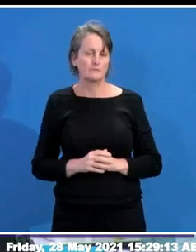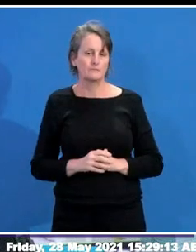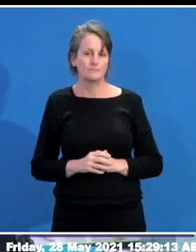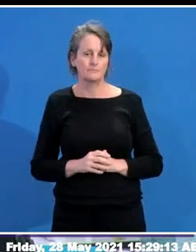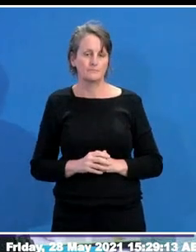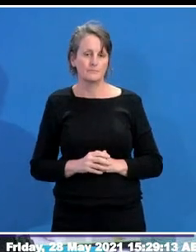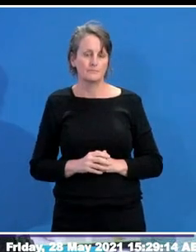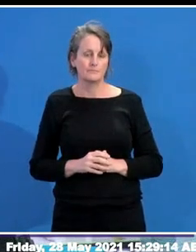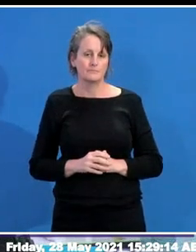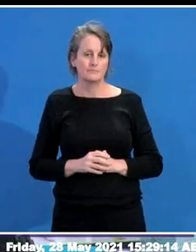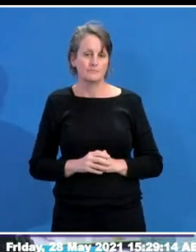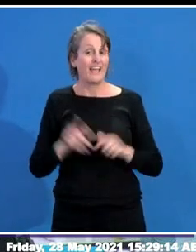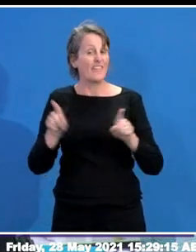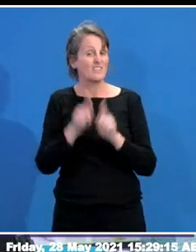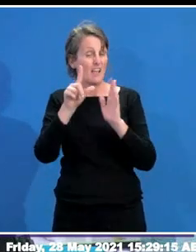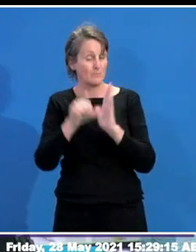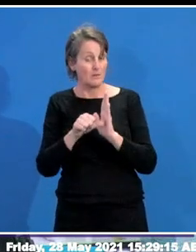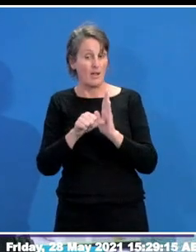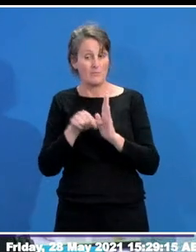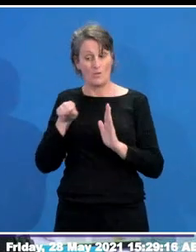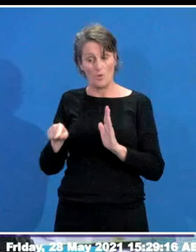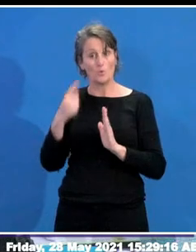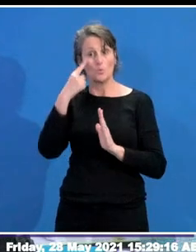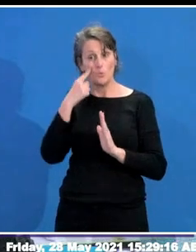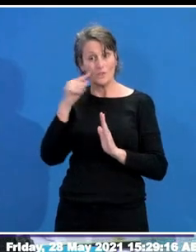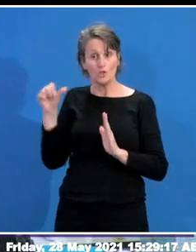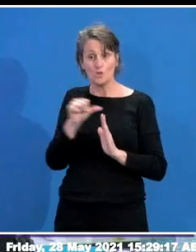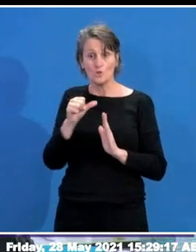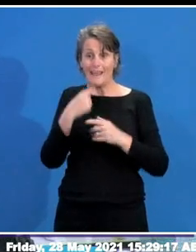At the same time, they should identify any parts of those documents that